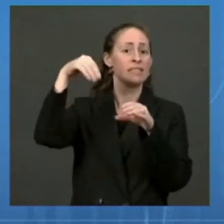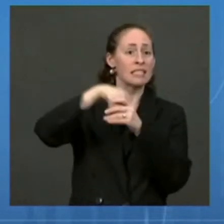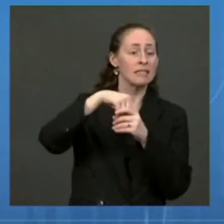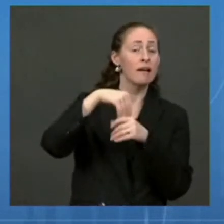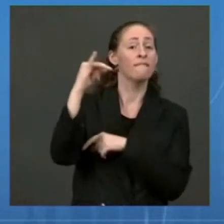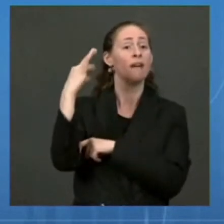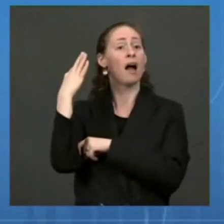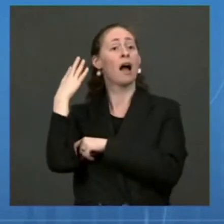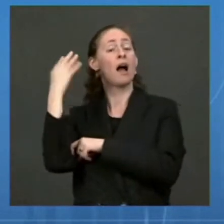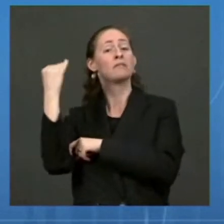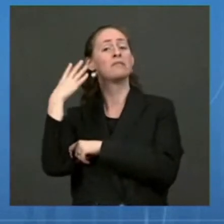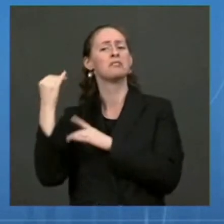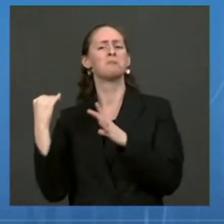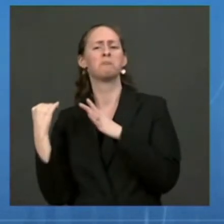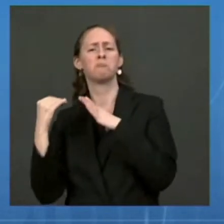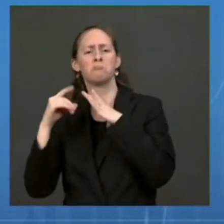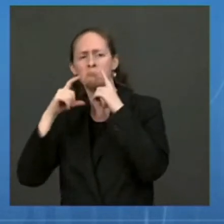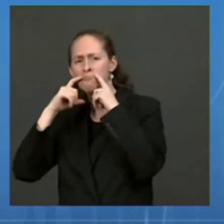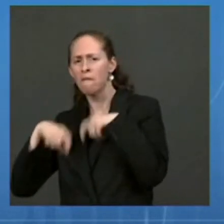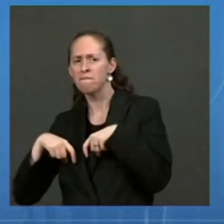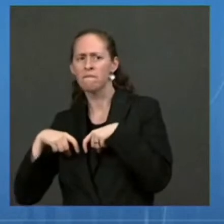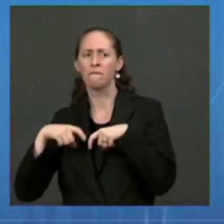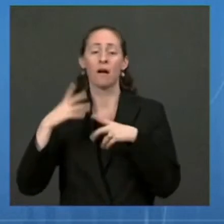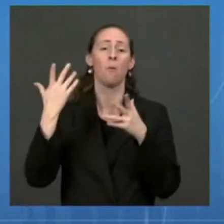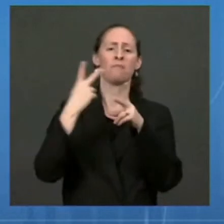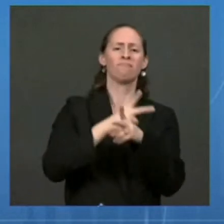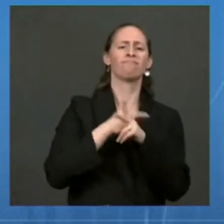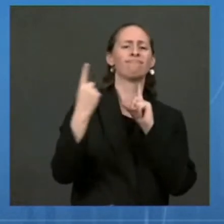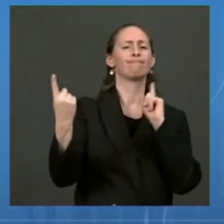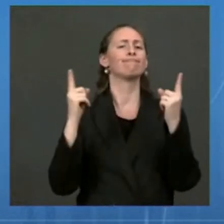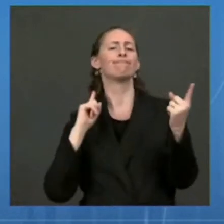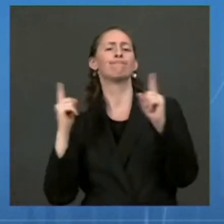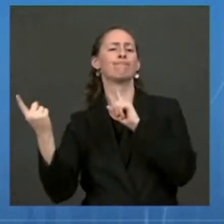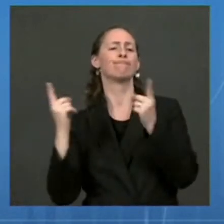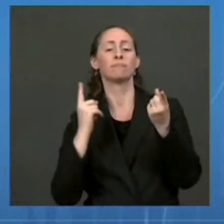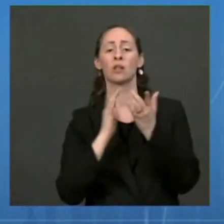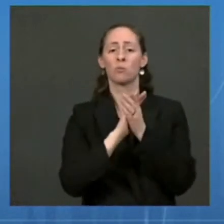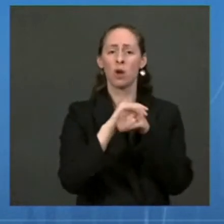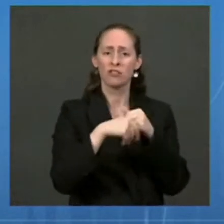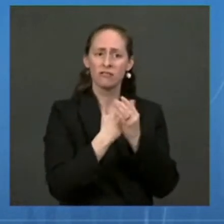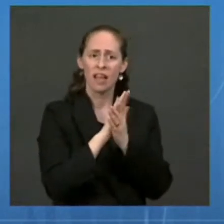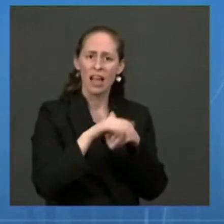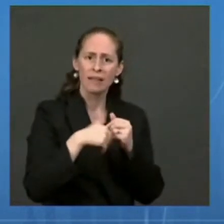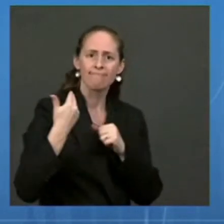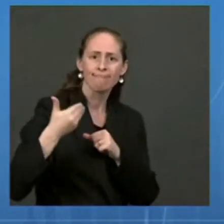FOLLOW PREVENTION MEASURES TO